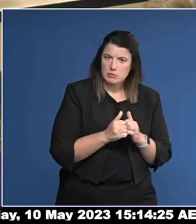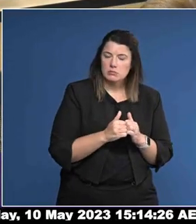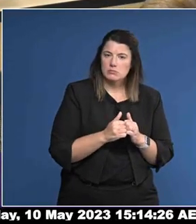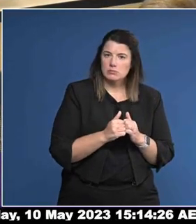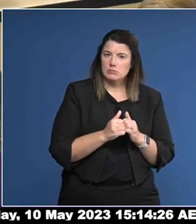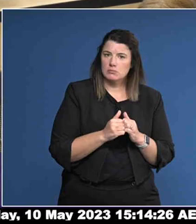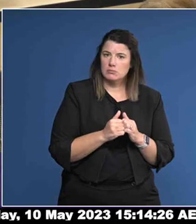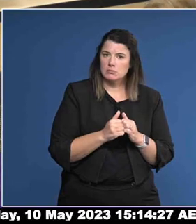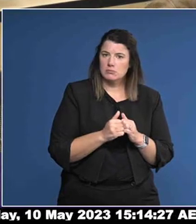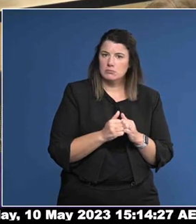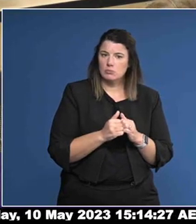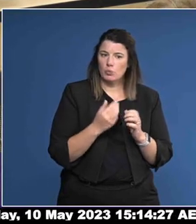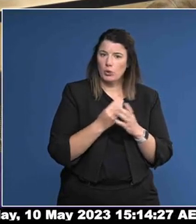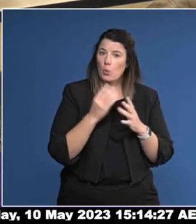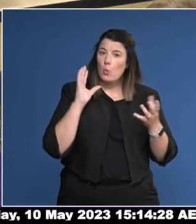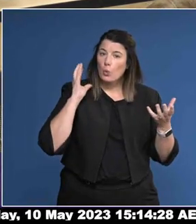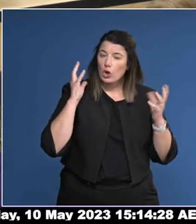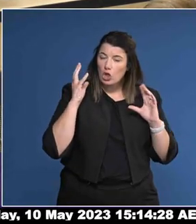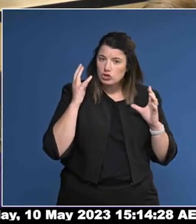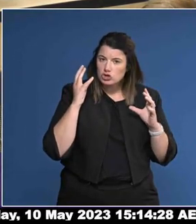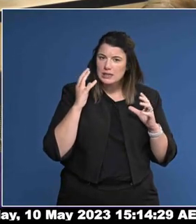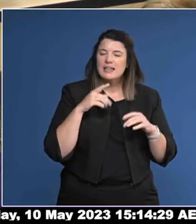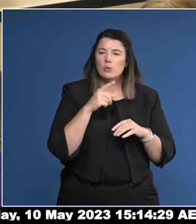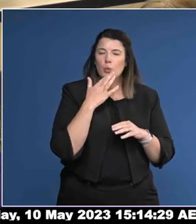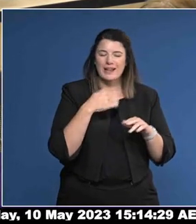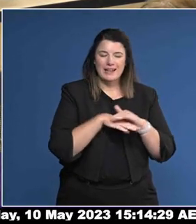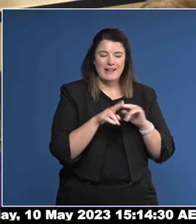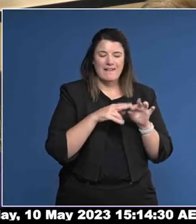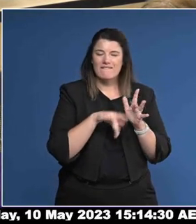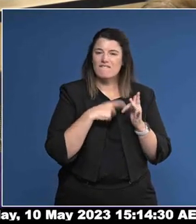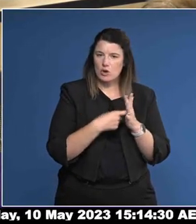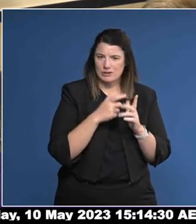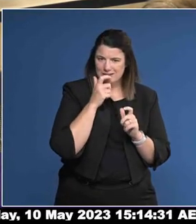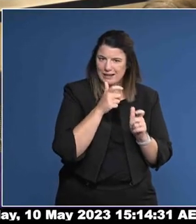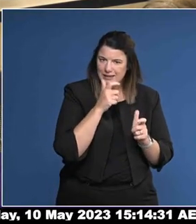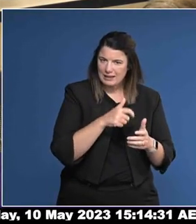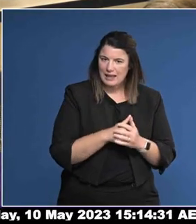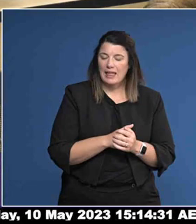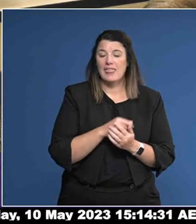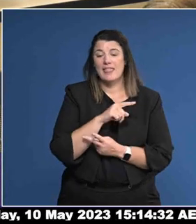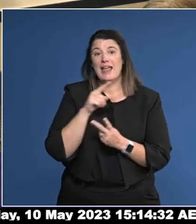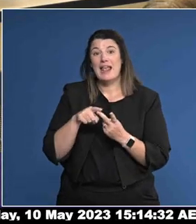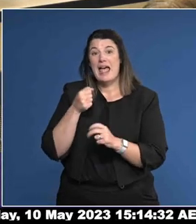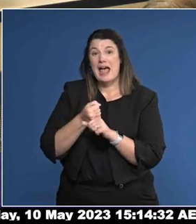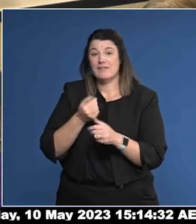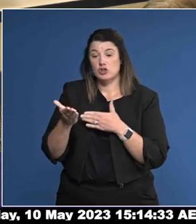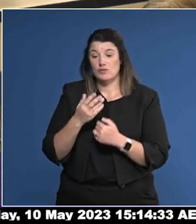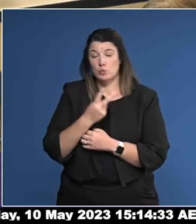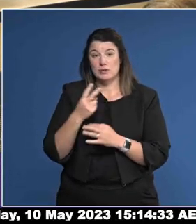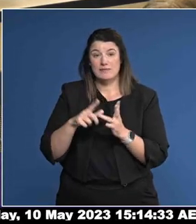with the audiology. There was a general paediatrics child advocacy service on 22 October 2002 where